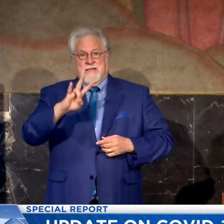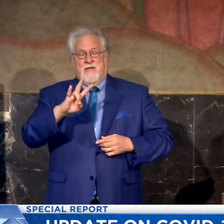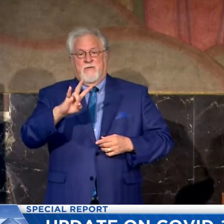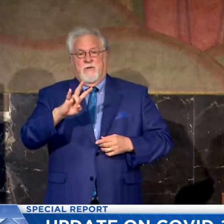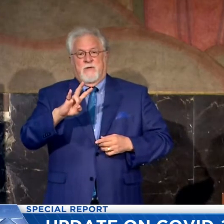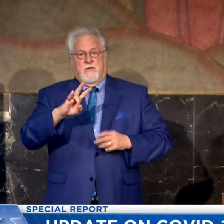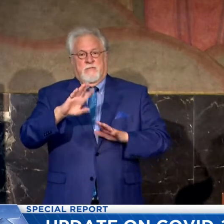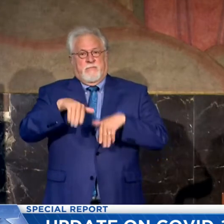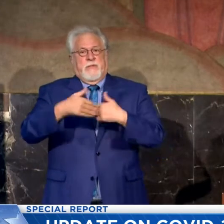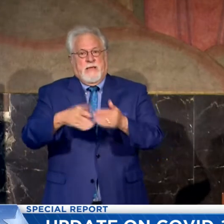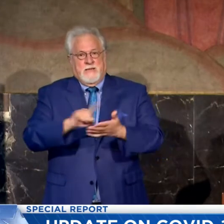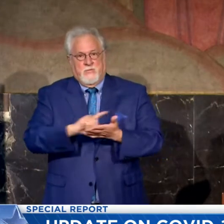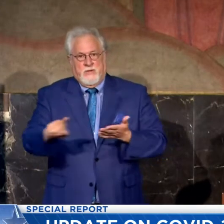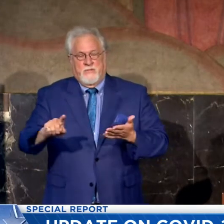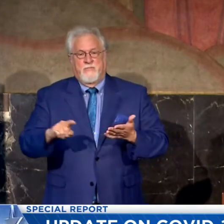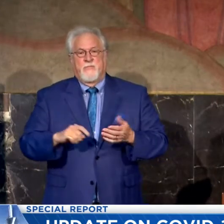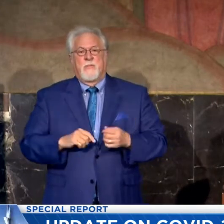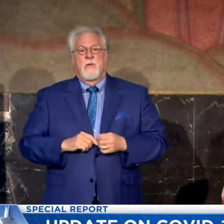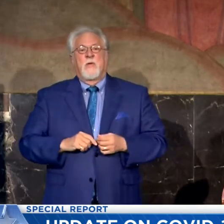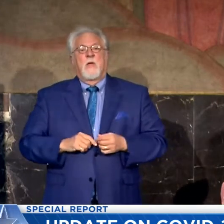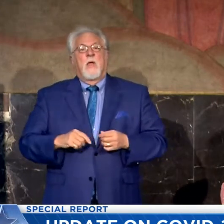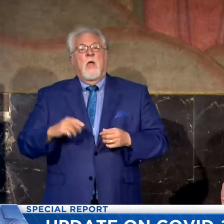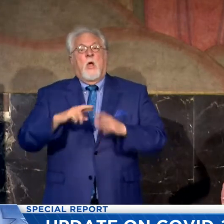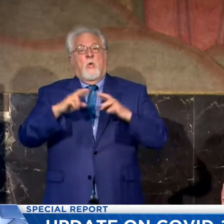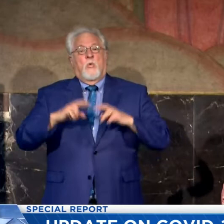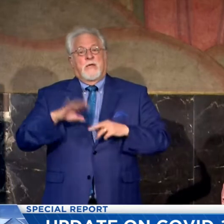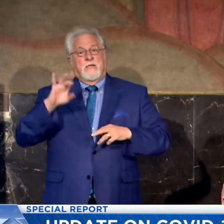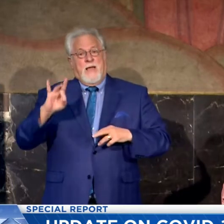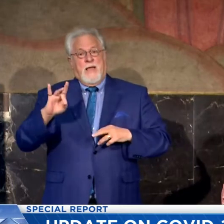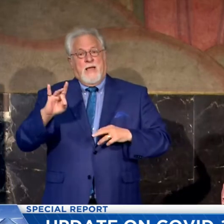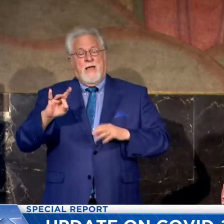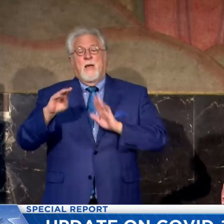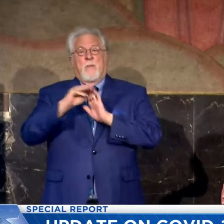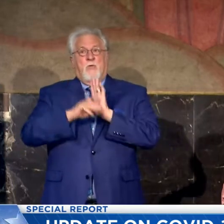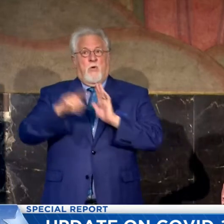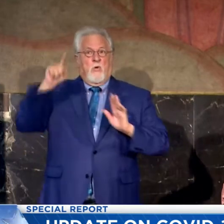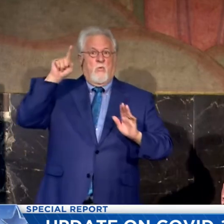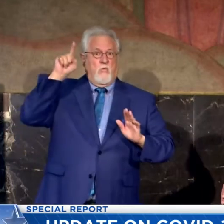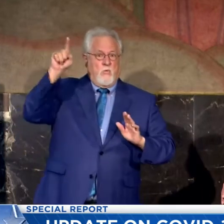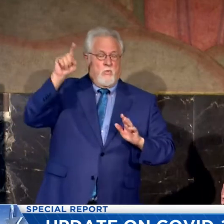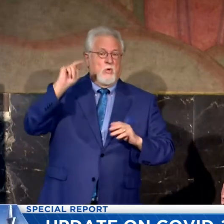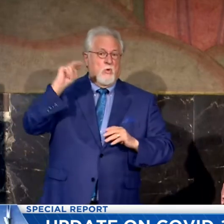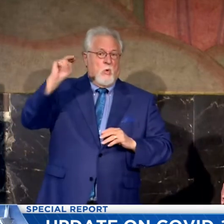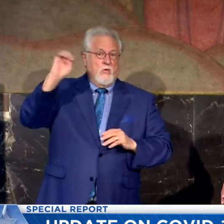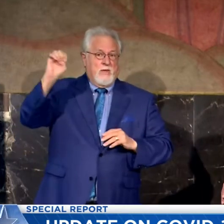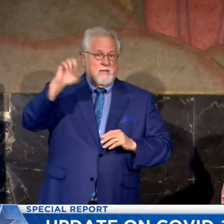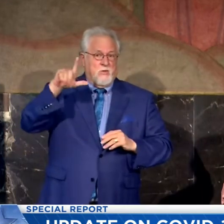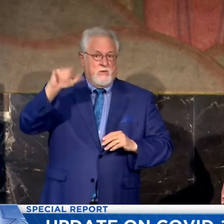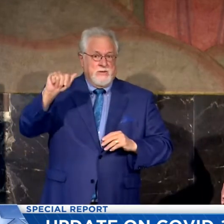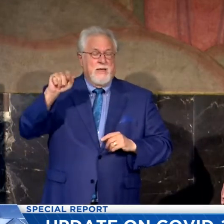HAPPENED AT REGIONS ONE, TWO, THREE, 5 AND 8. I CAN SAY THAT REGIONS 4 AND 9 START TUESDAY AND 6 AND 7 ON THE FOLLOWING WEEK.